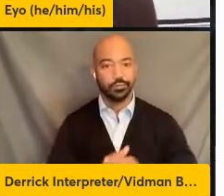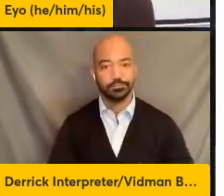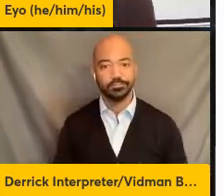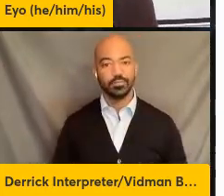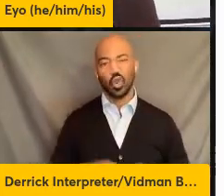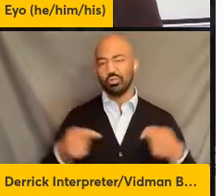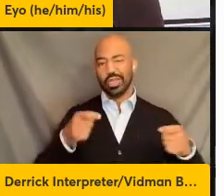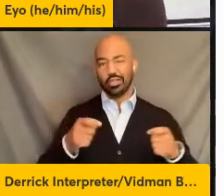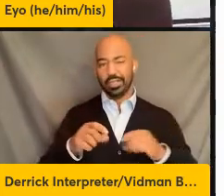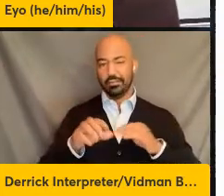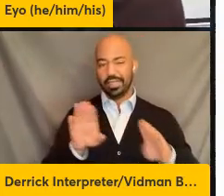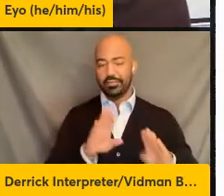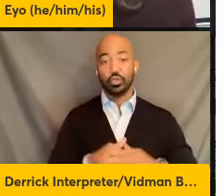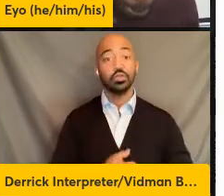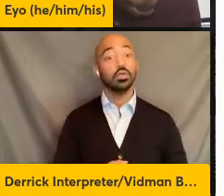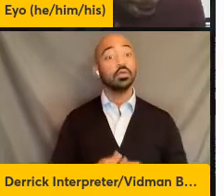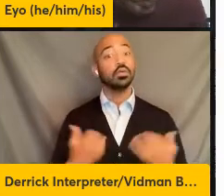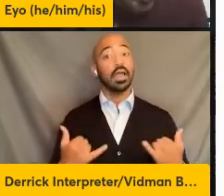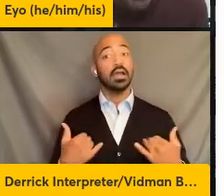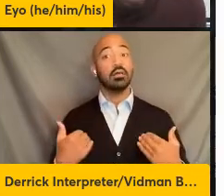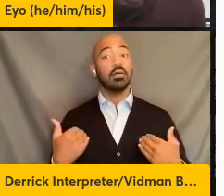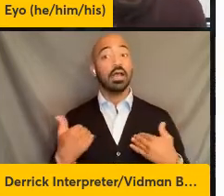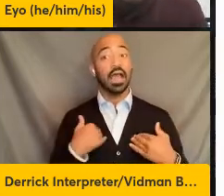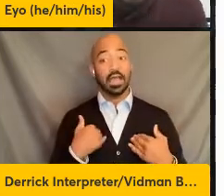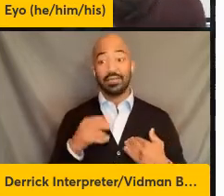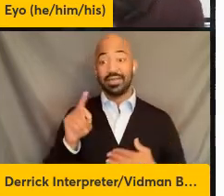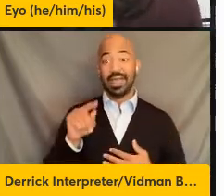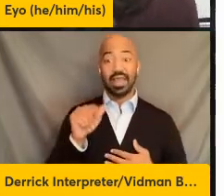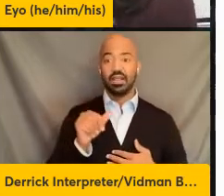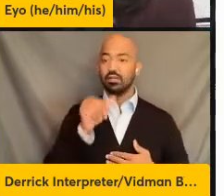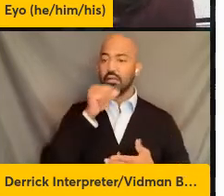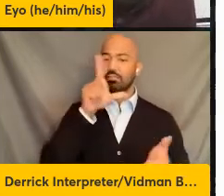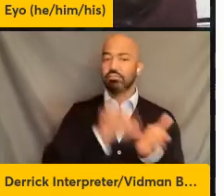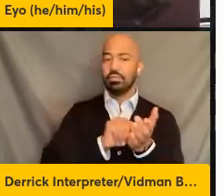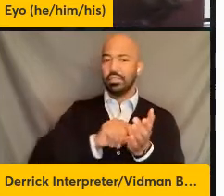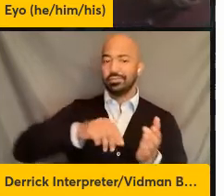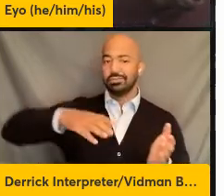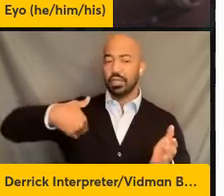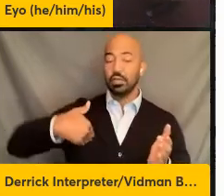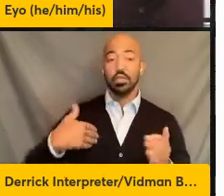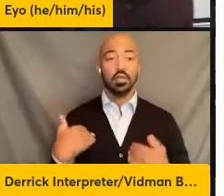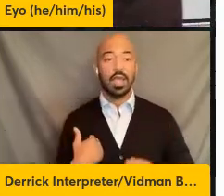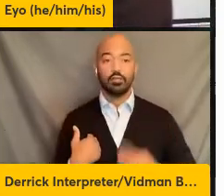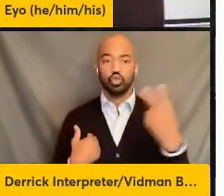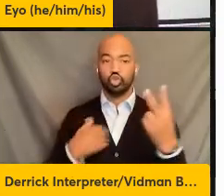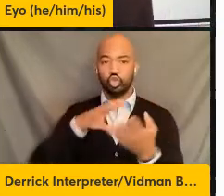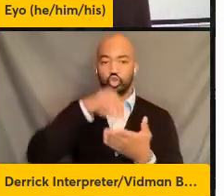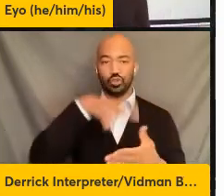data that we have, again, this is unpublished work is actually work that's been done by two students in the lab, mostly a